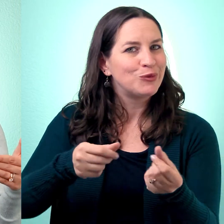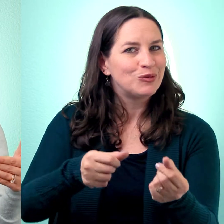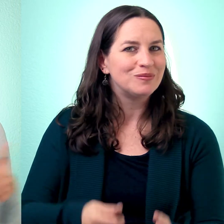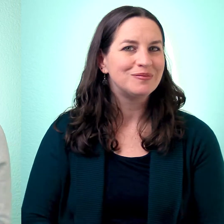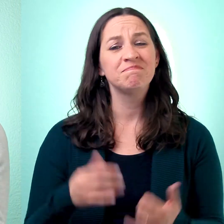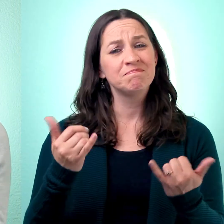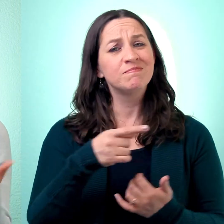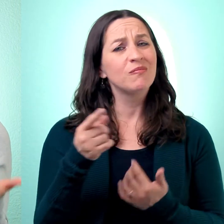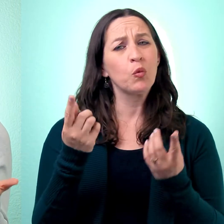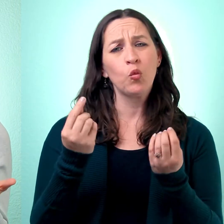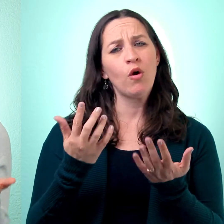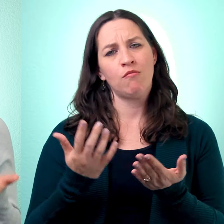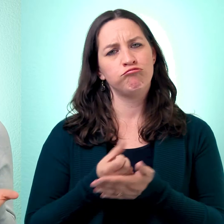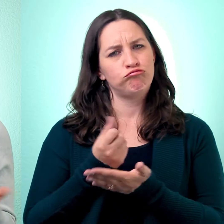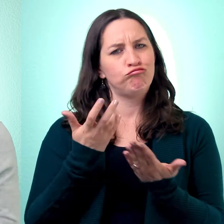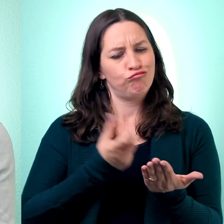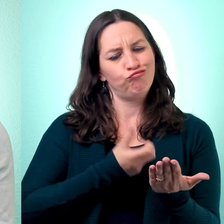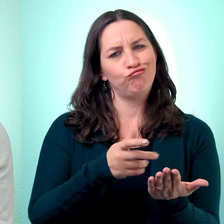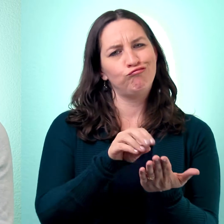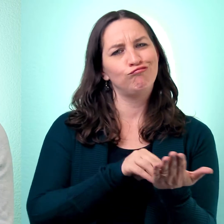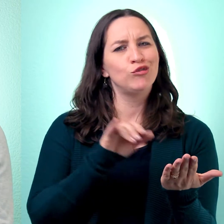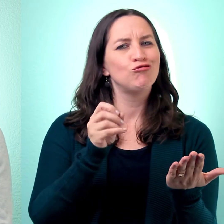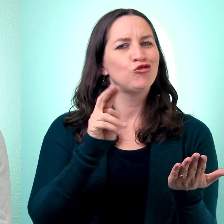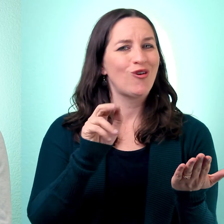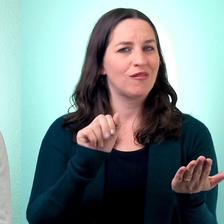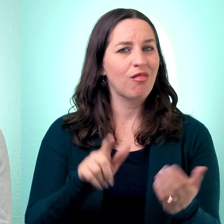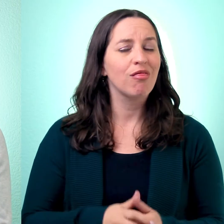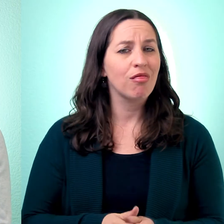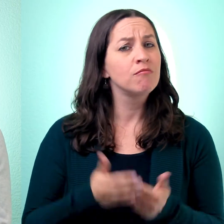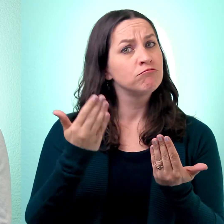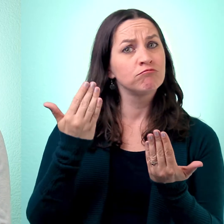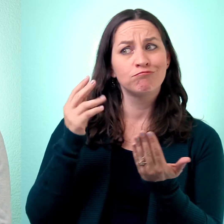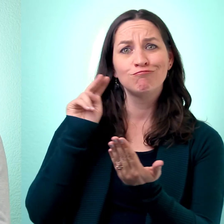this mode. So take some time this week to journal if you haven't checked out a video Small Bites talked